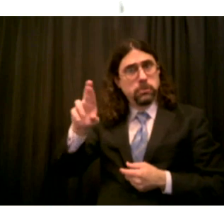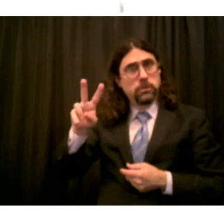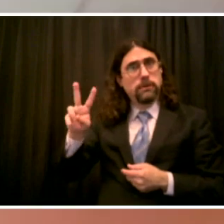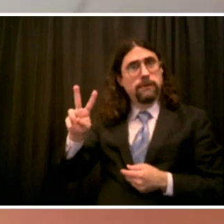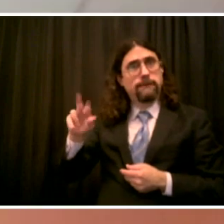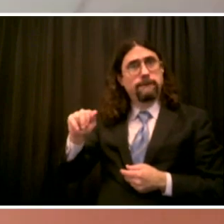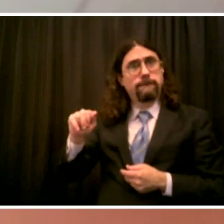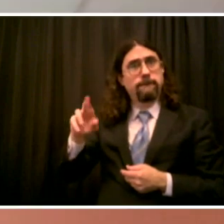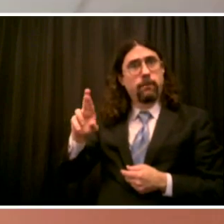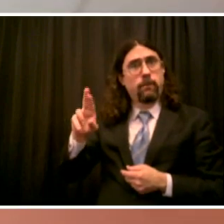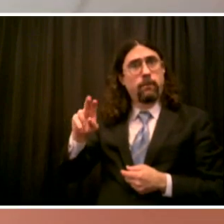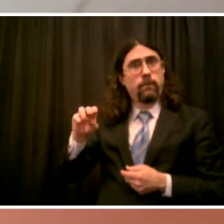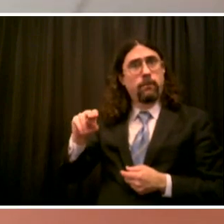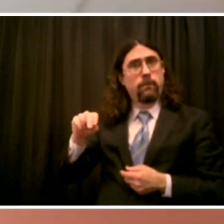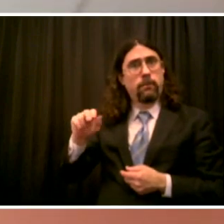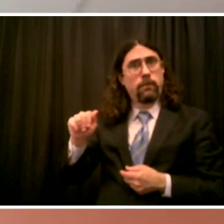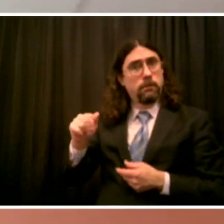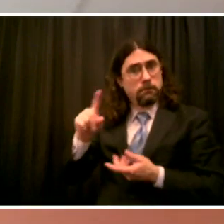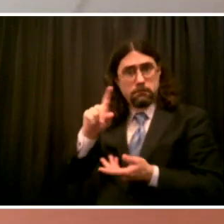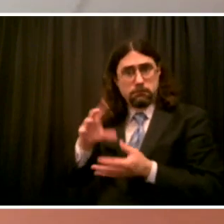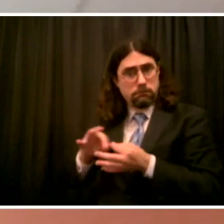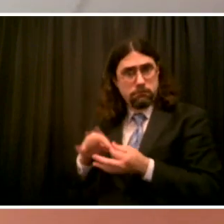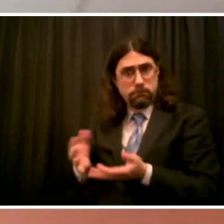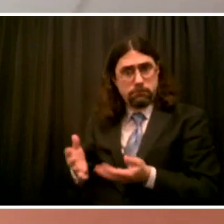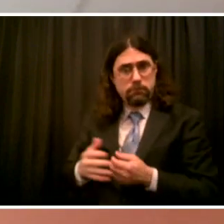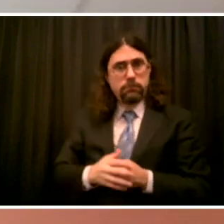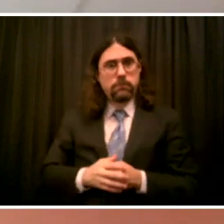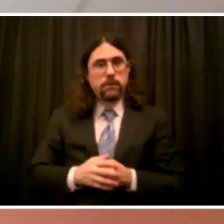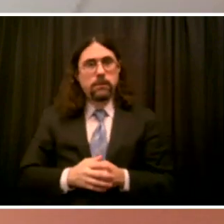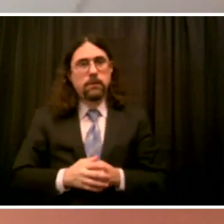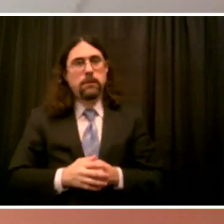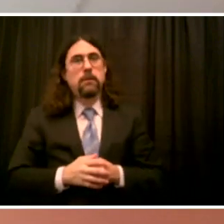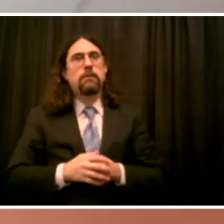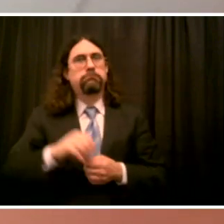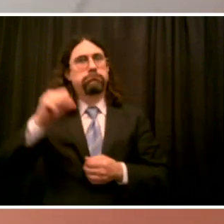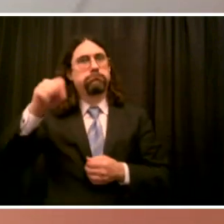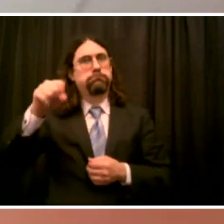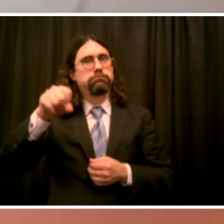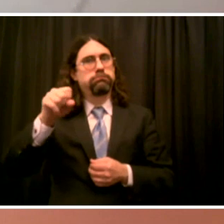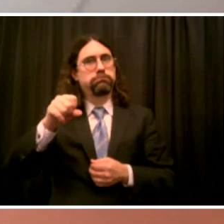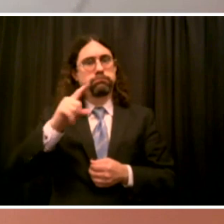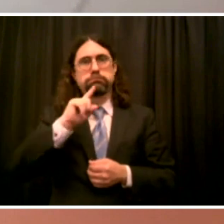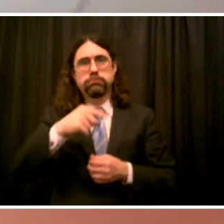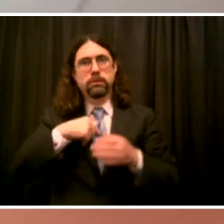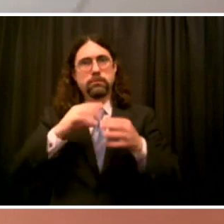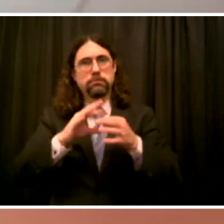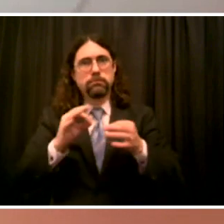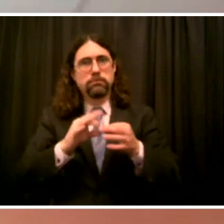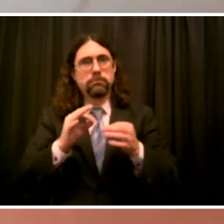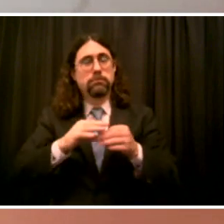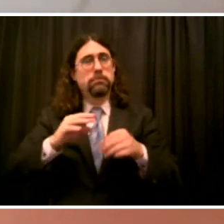WANT TO ADD? YEAH, I WOULD JUST ALSO NOTE THAT ONE OF THE IMPORTANT OUTCOMES OF THE